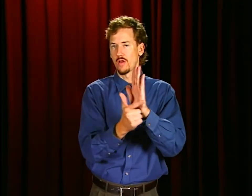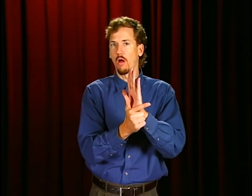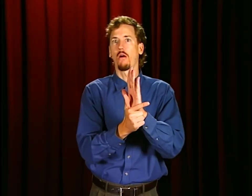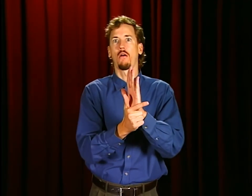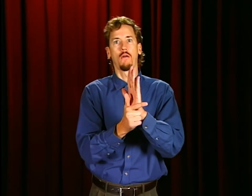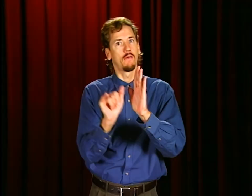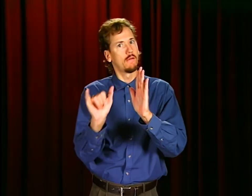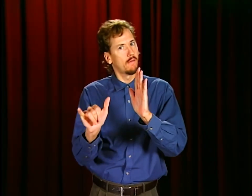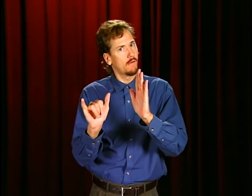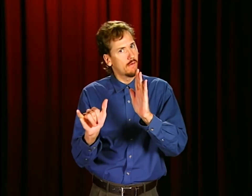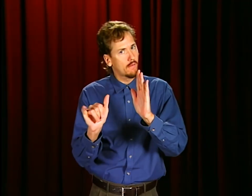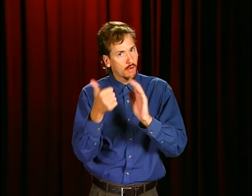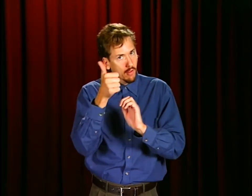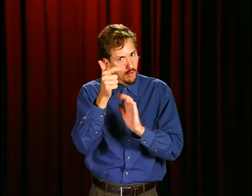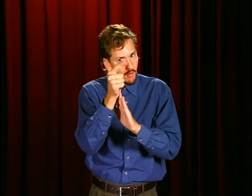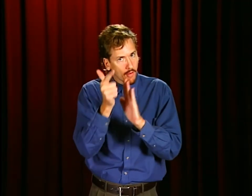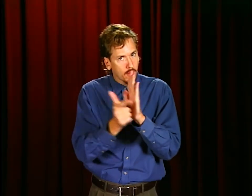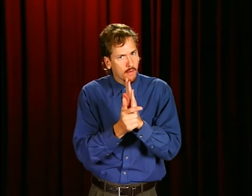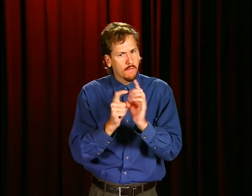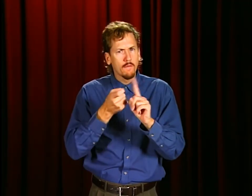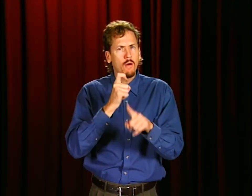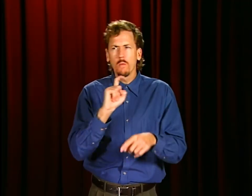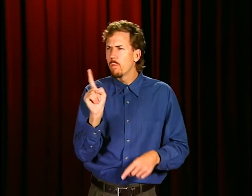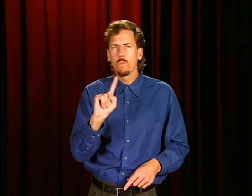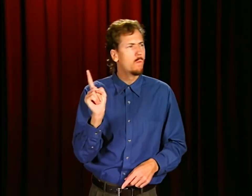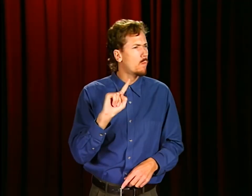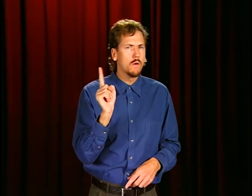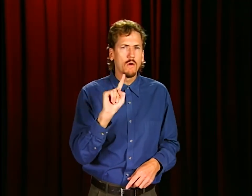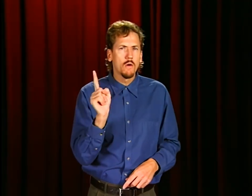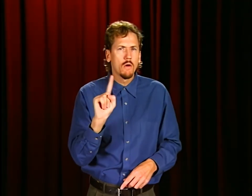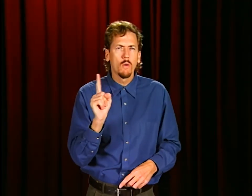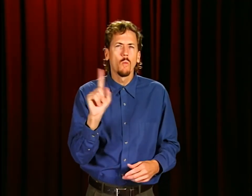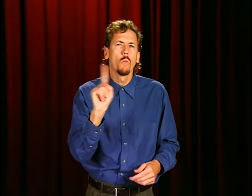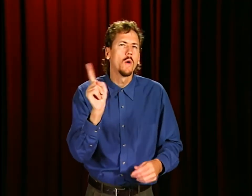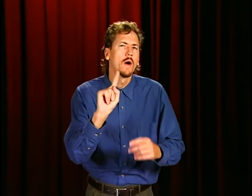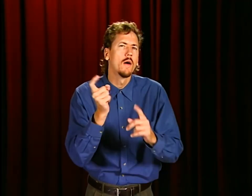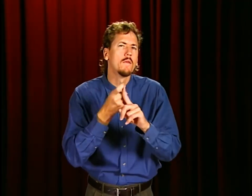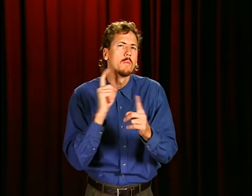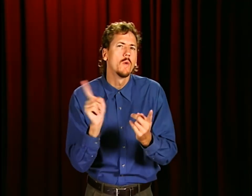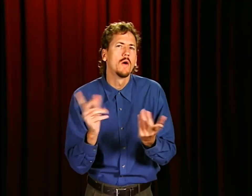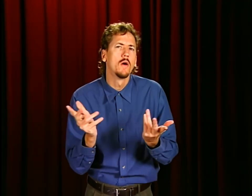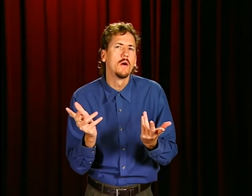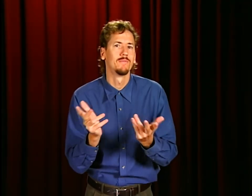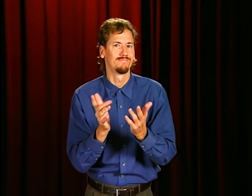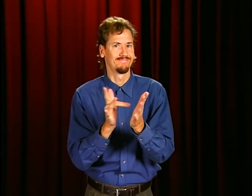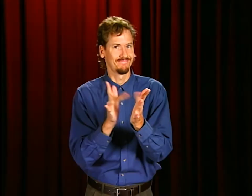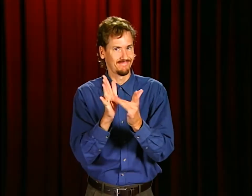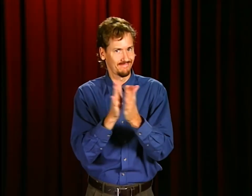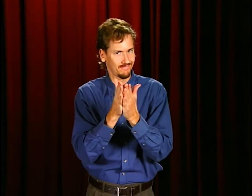UH, UH, UH, ONCE, UH-HUH. MM-HMM. AND HOW DID YOU HELP HIM? WHAT DID YOU DO?